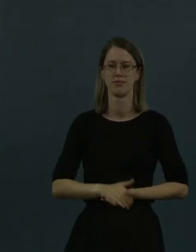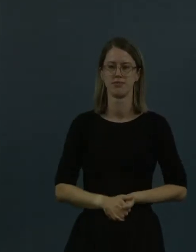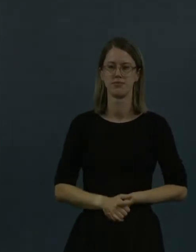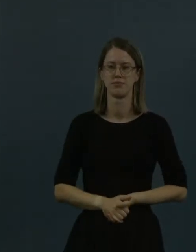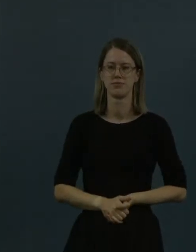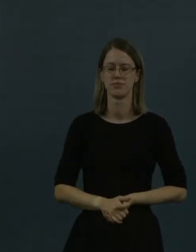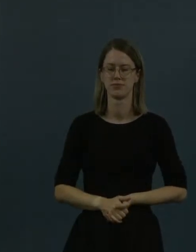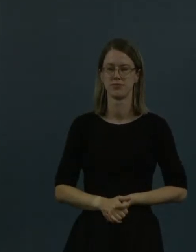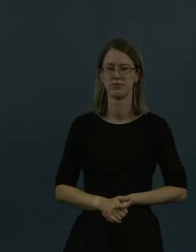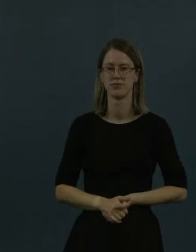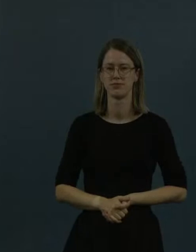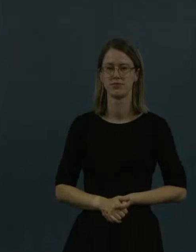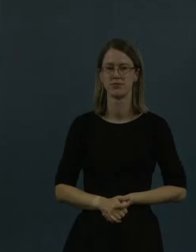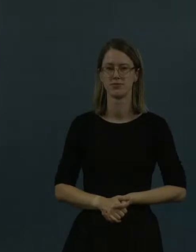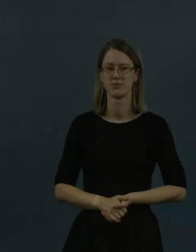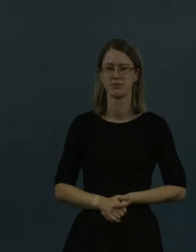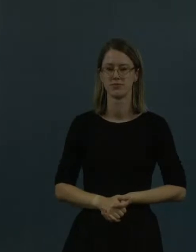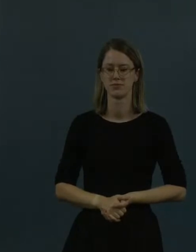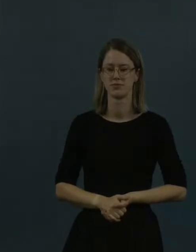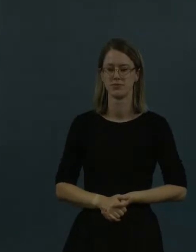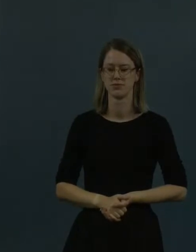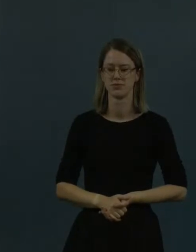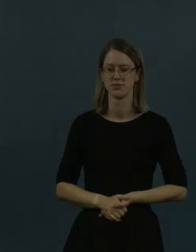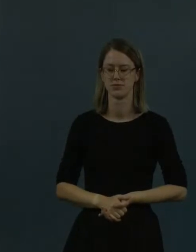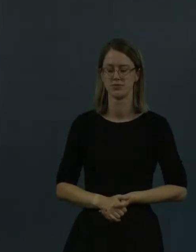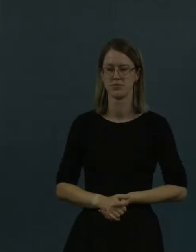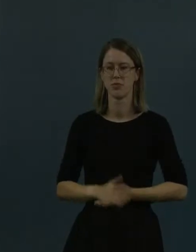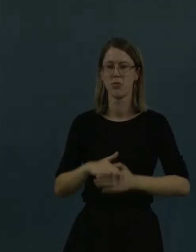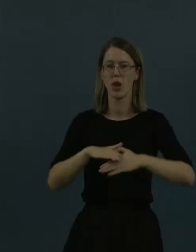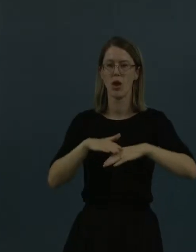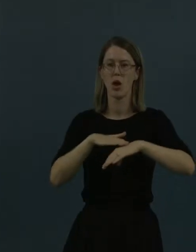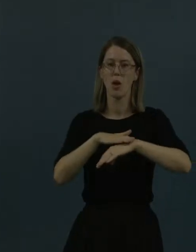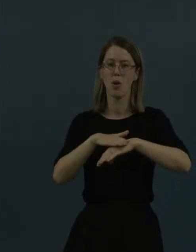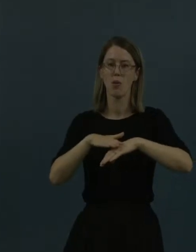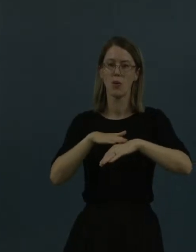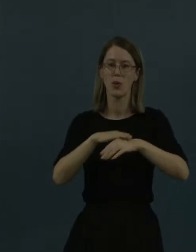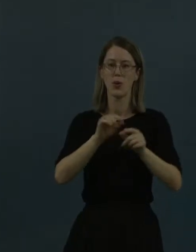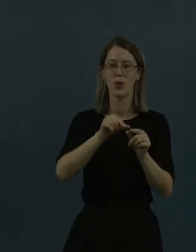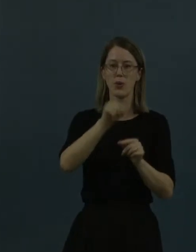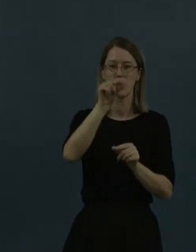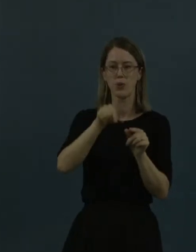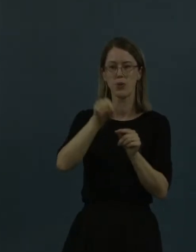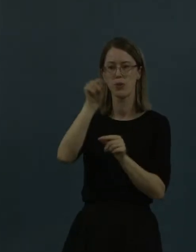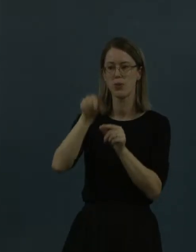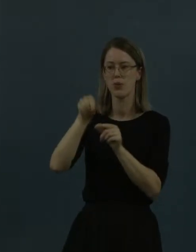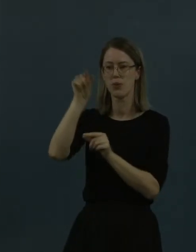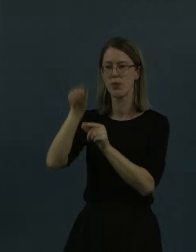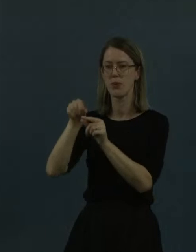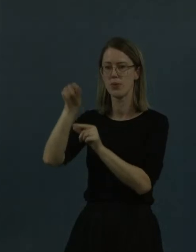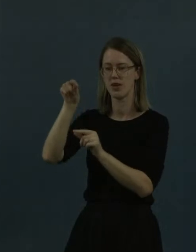hospitalisations, and as you